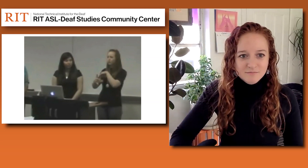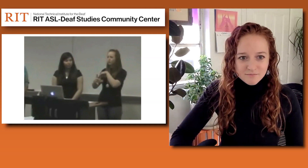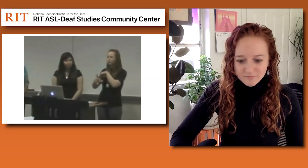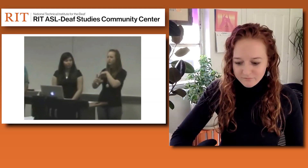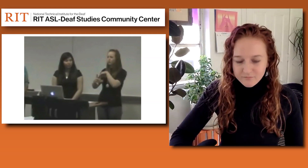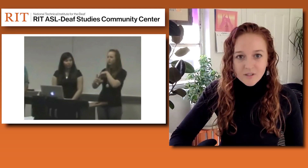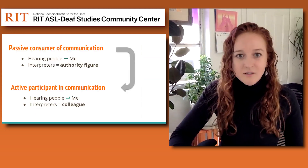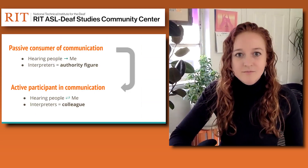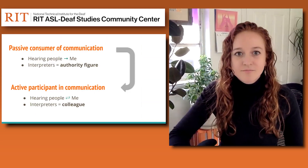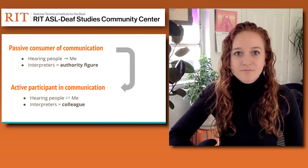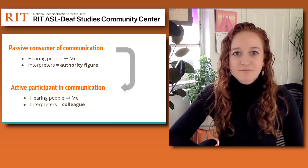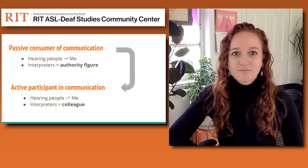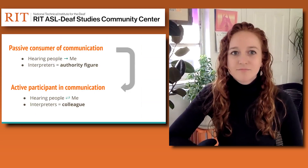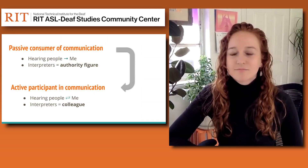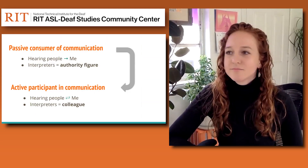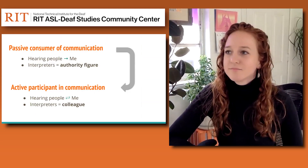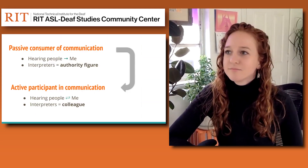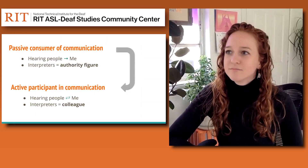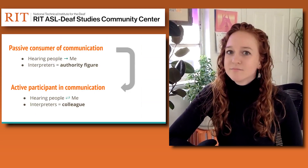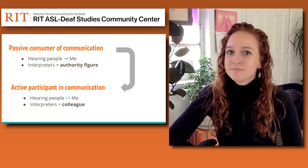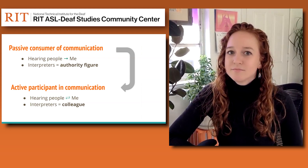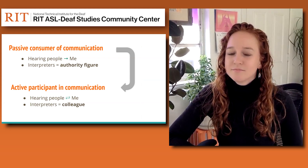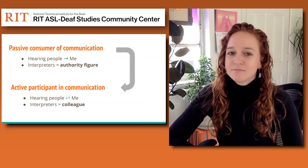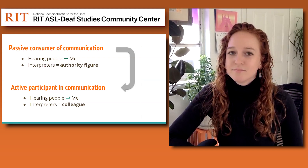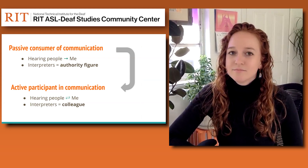which is completely, I realized, unnecessary.